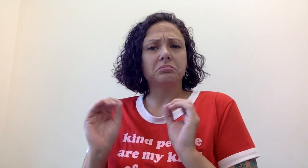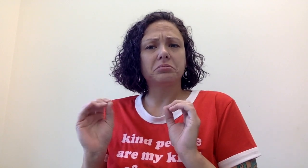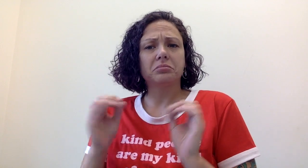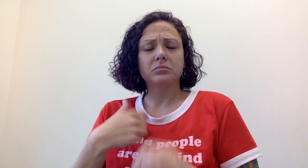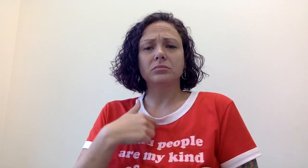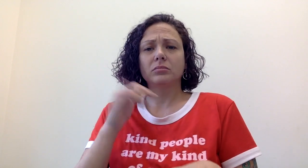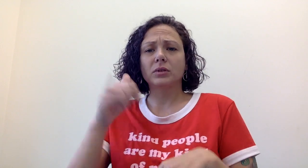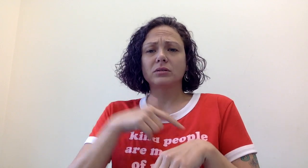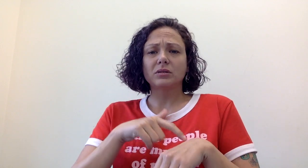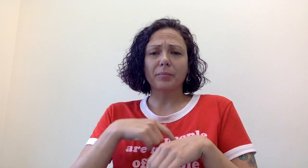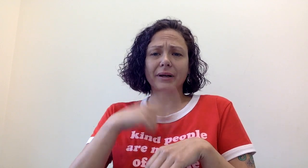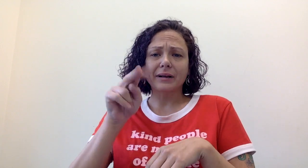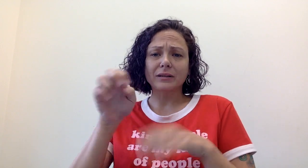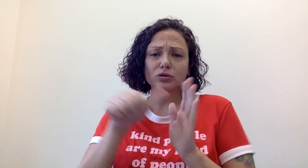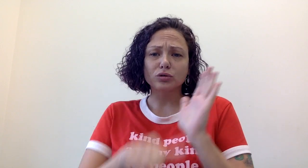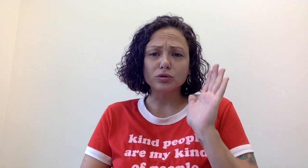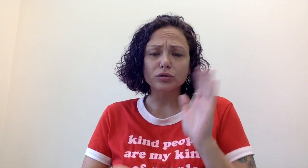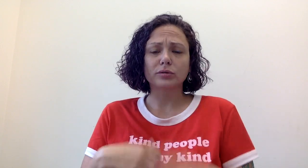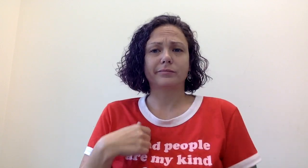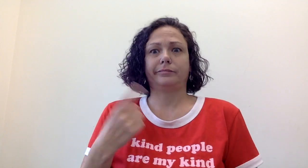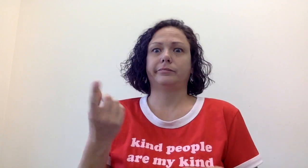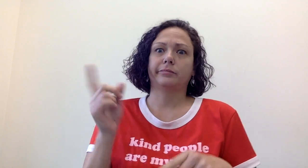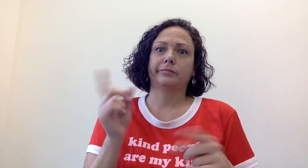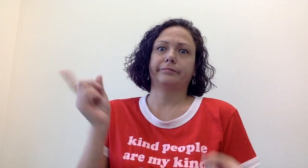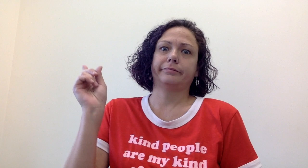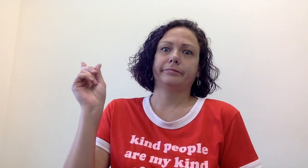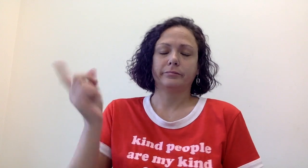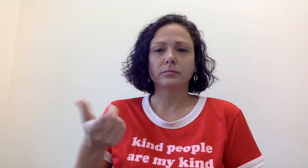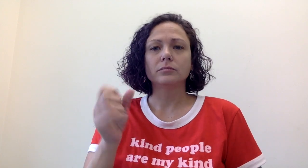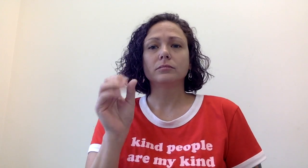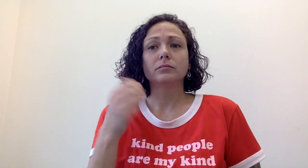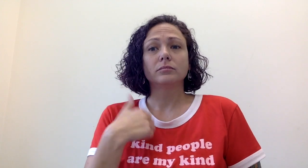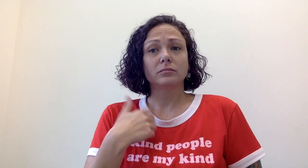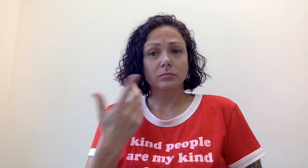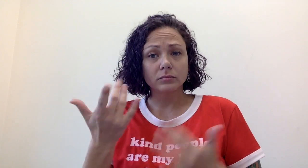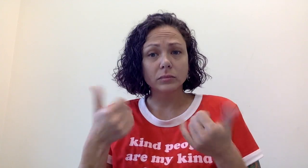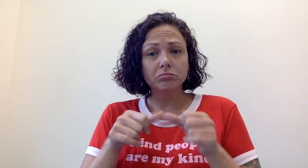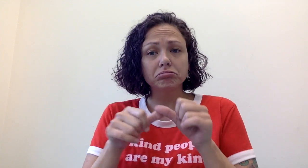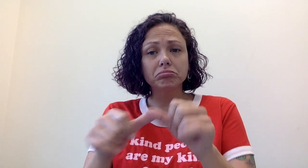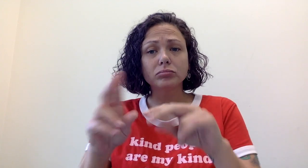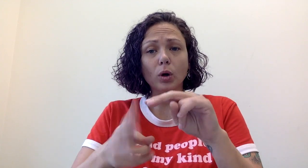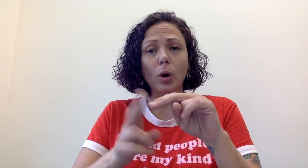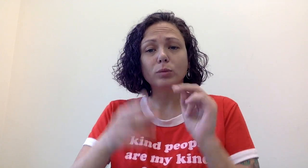I had knee surgery while on this diet, unable to move, but I still continued to lost weight.